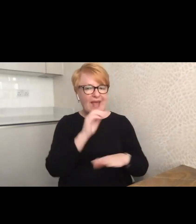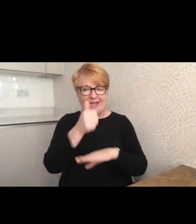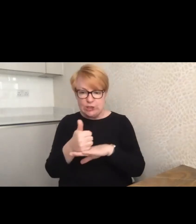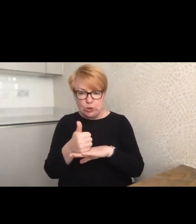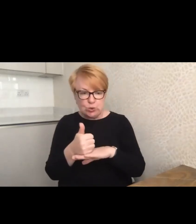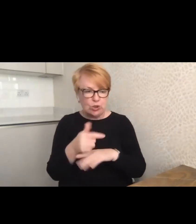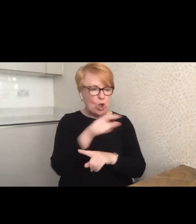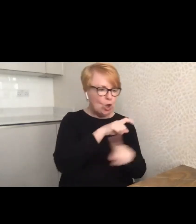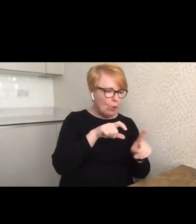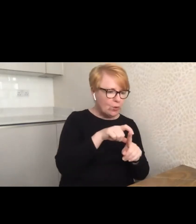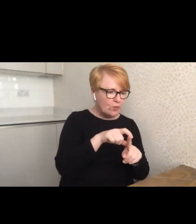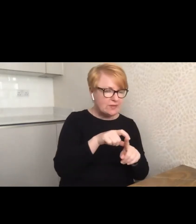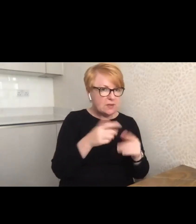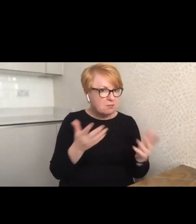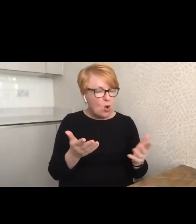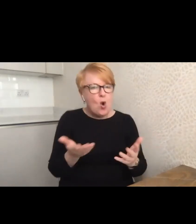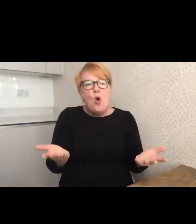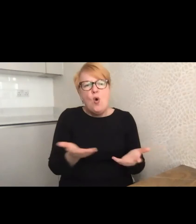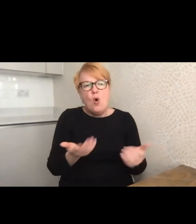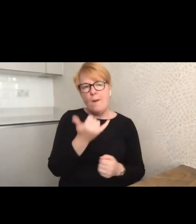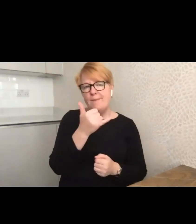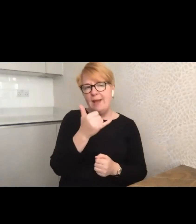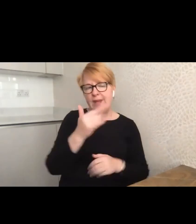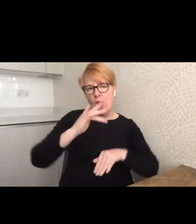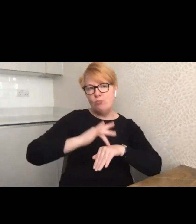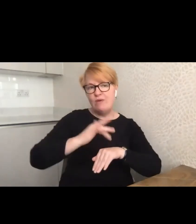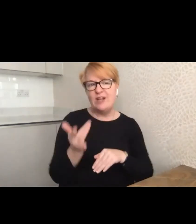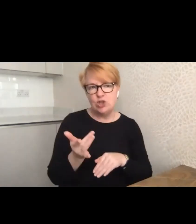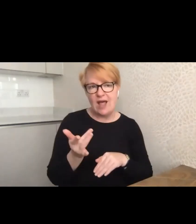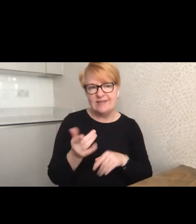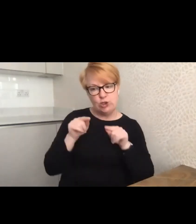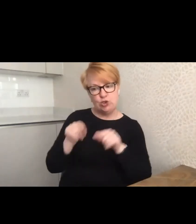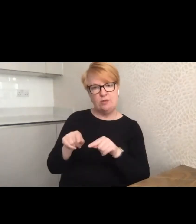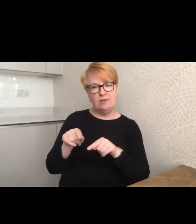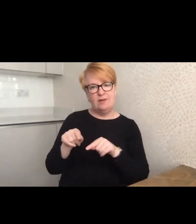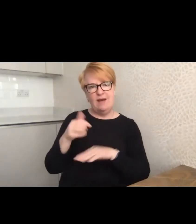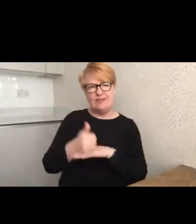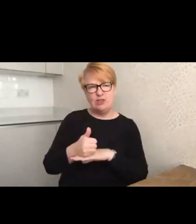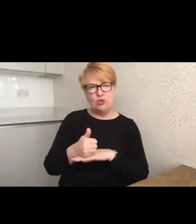Or maybe there's the issue of the professionalisation of institutions? Sorry, there’s two really long words in that sentence.